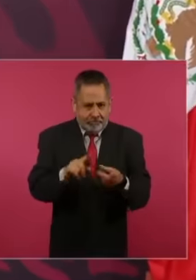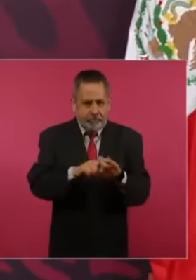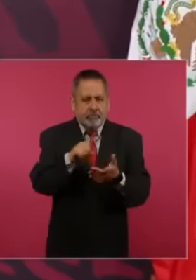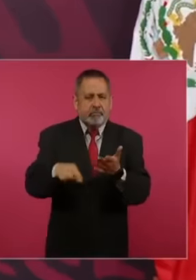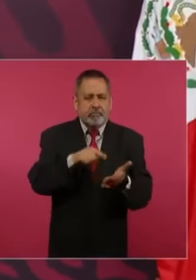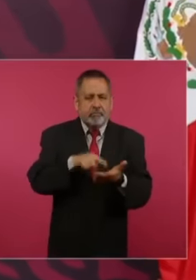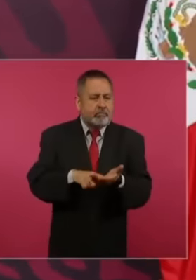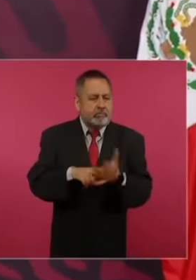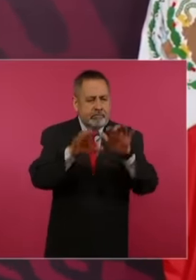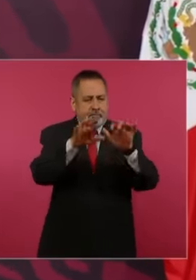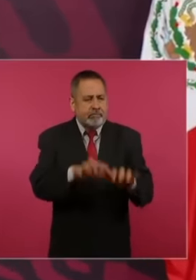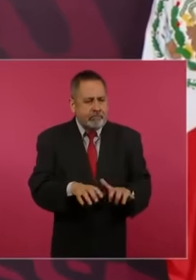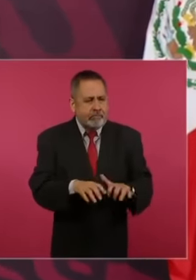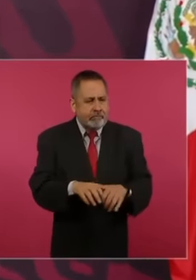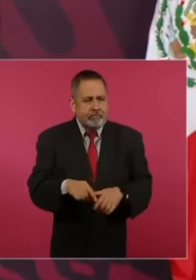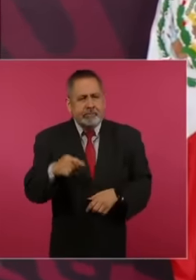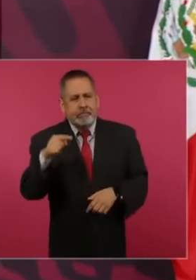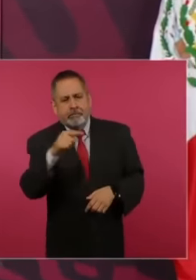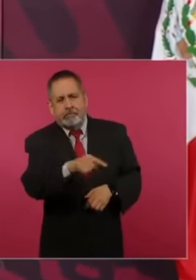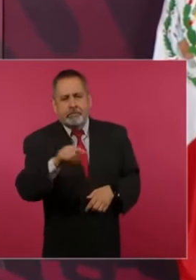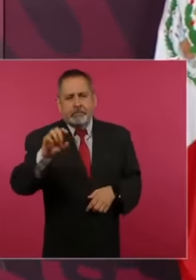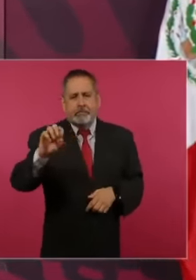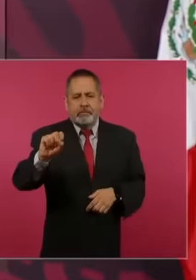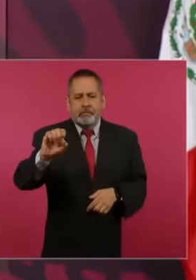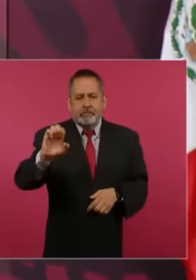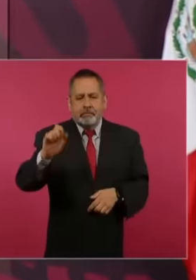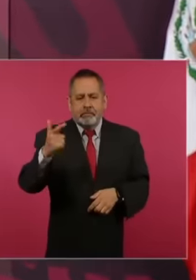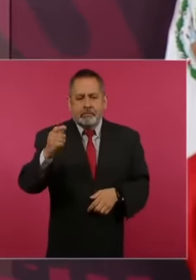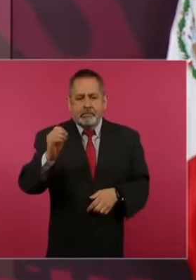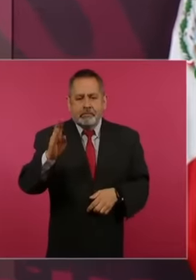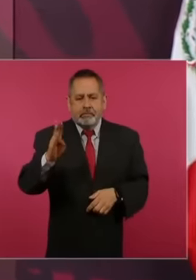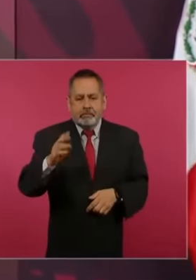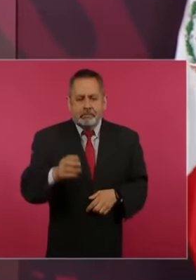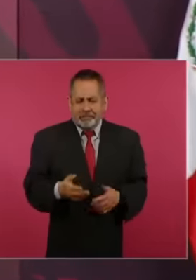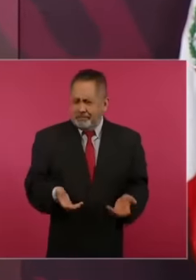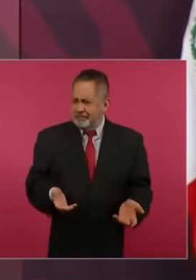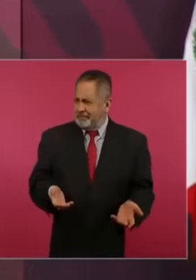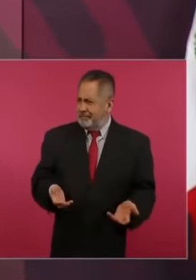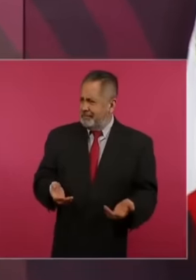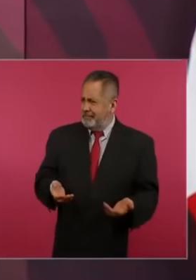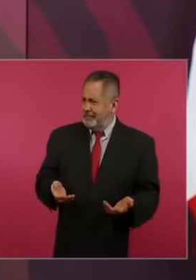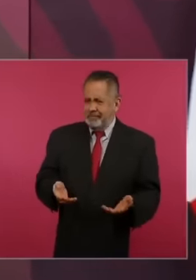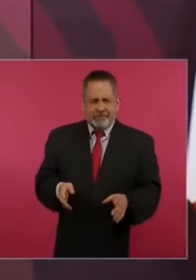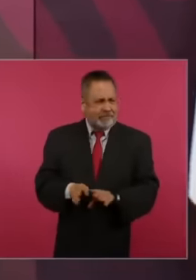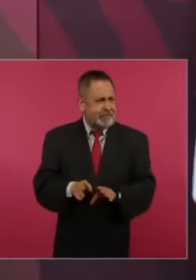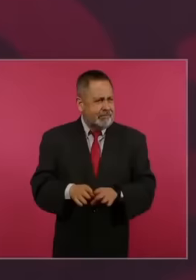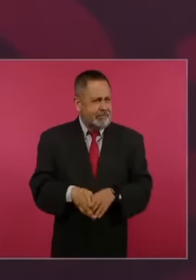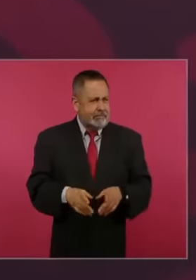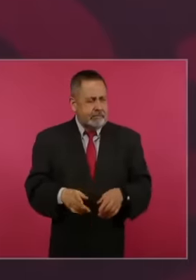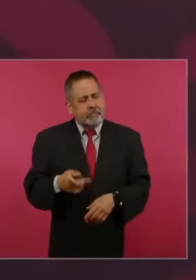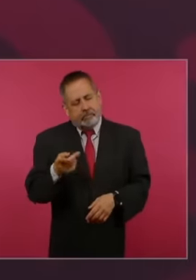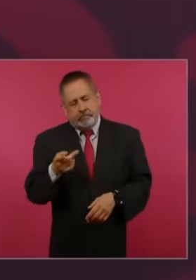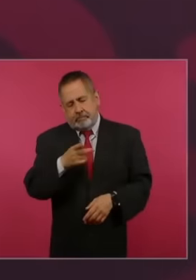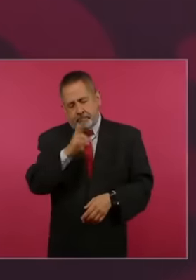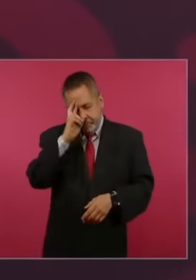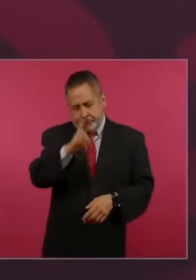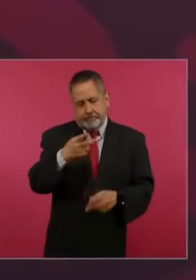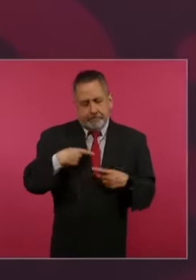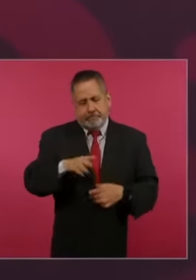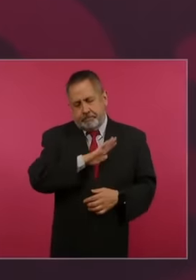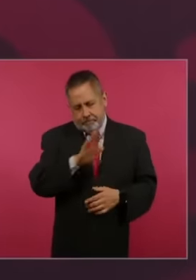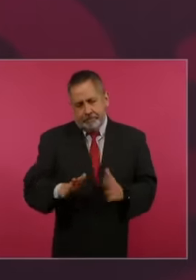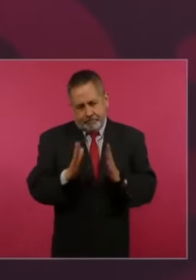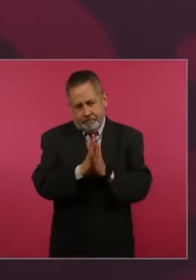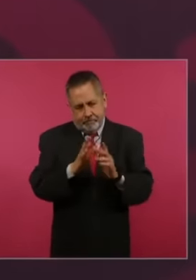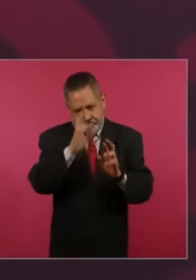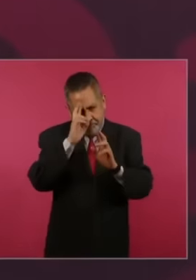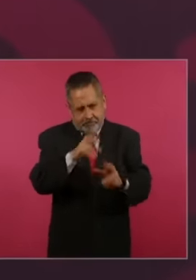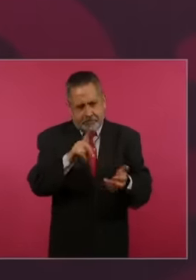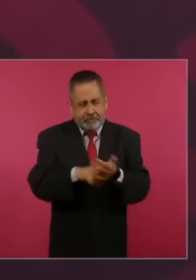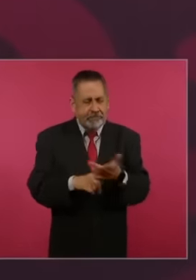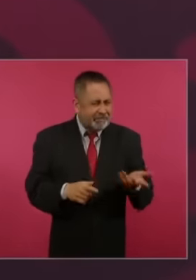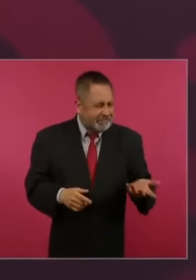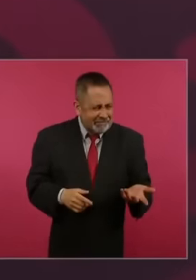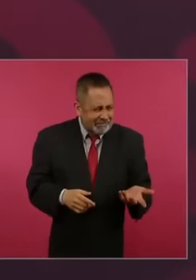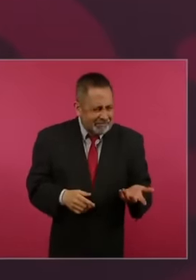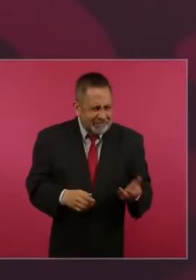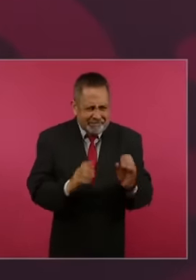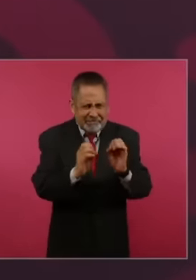the Interior there is no need to speak ill of the late 26